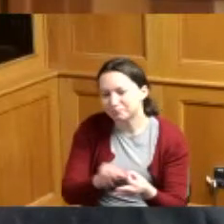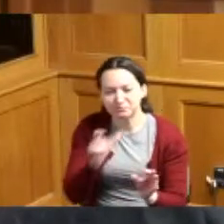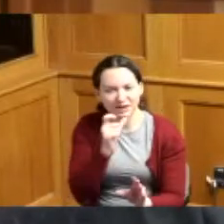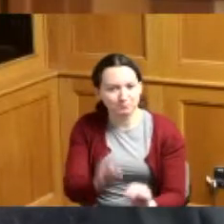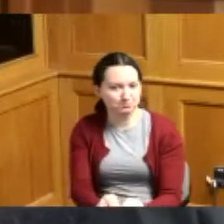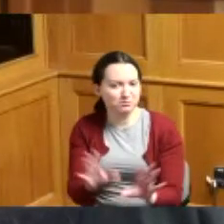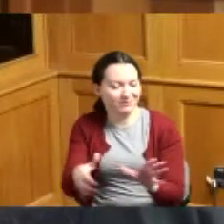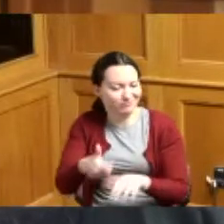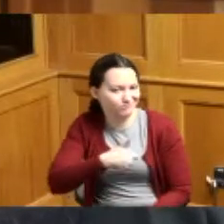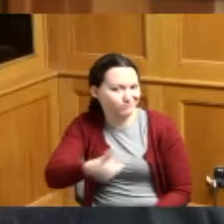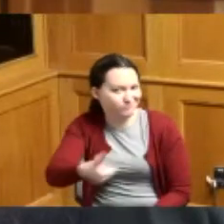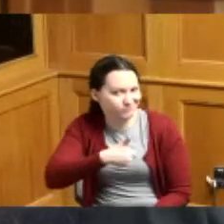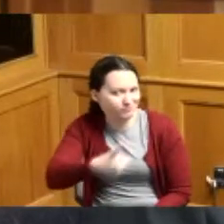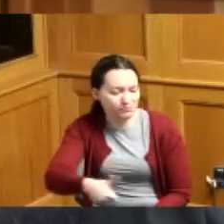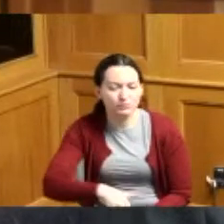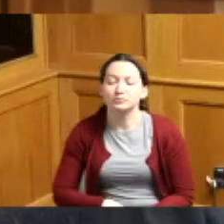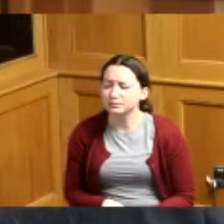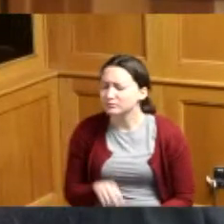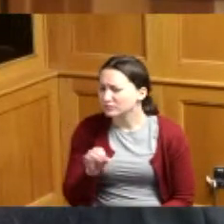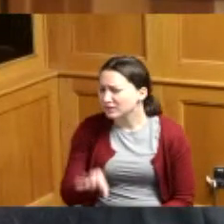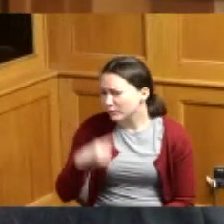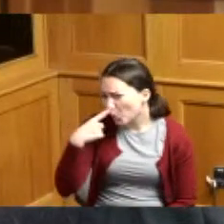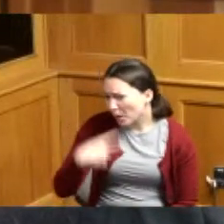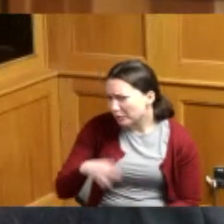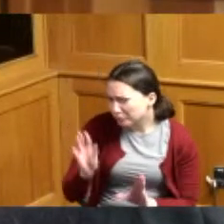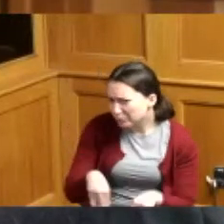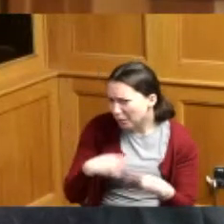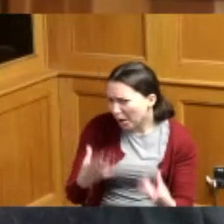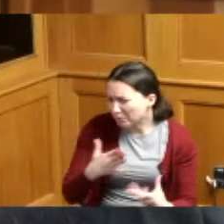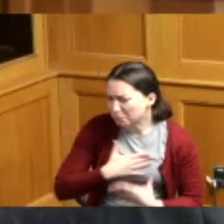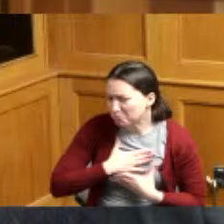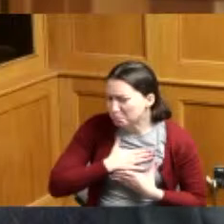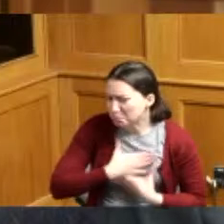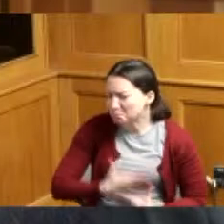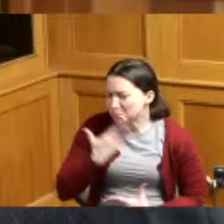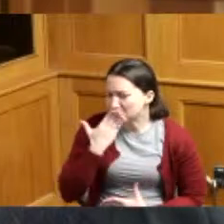about transportation so if you could provide that I would be grateful just so that we have